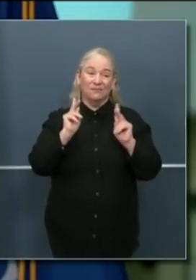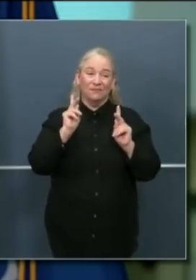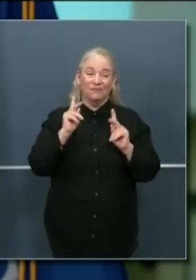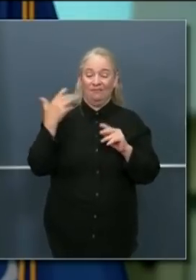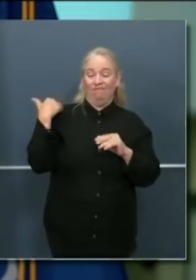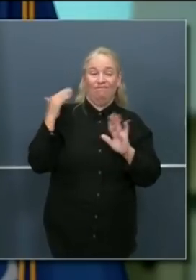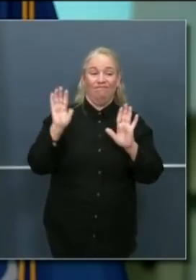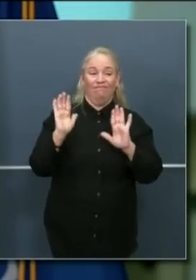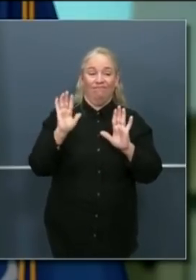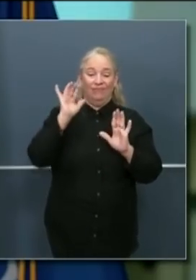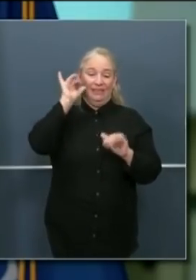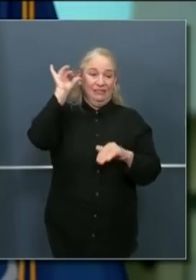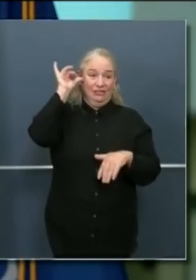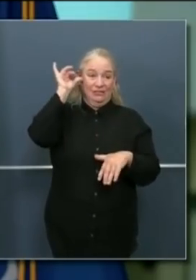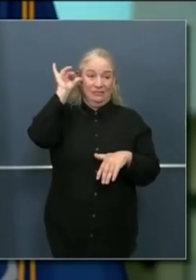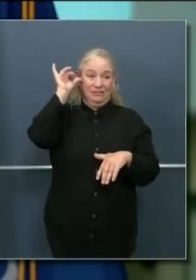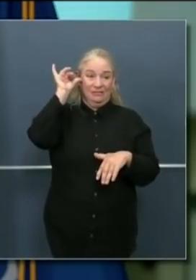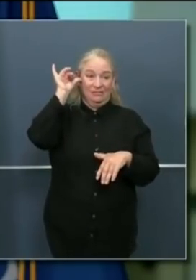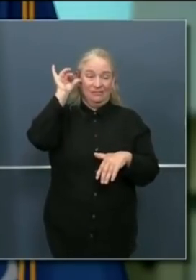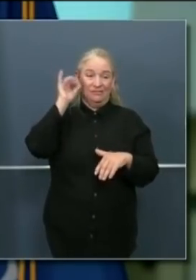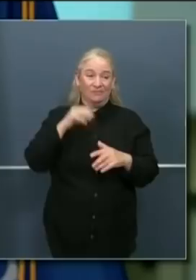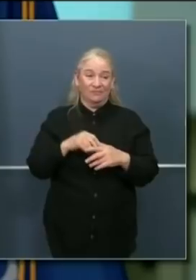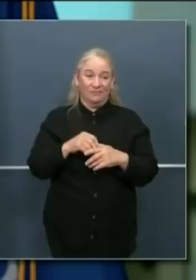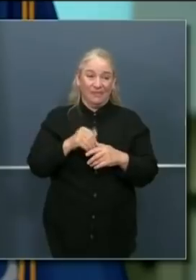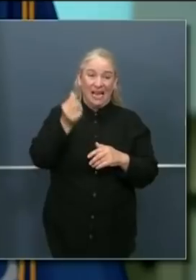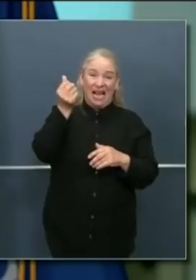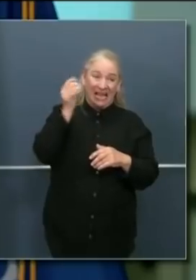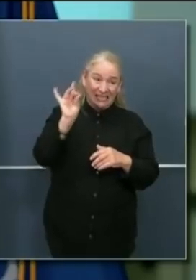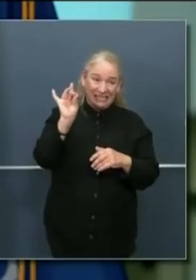FEW DAYS OF THE REPORTING